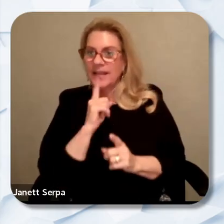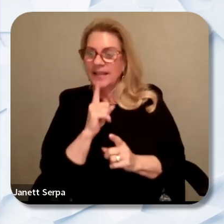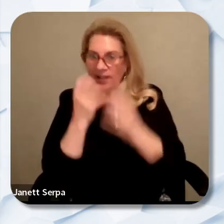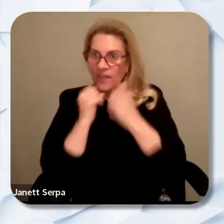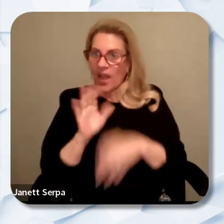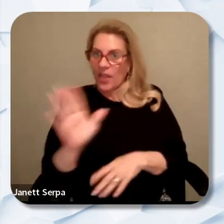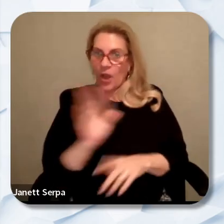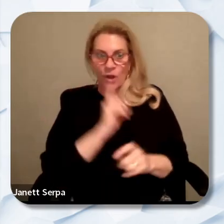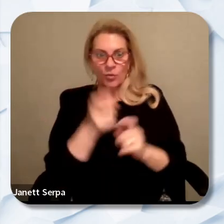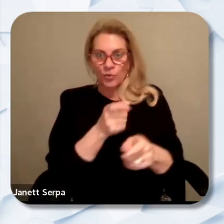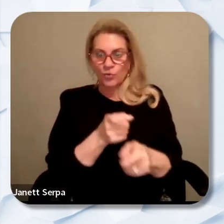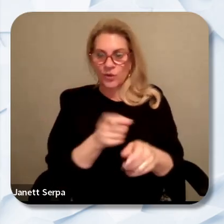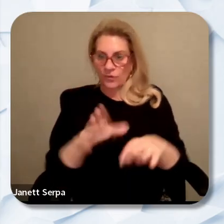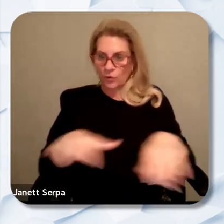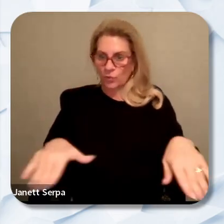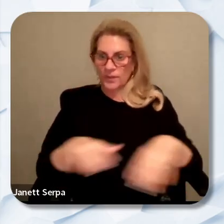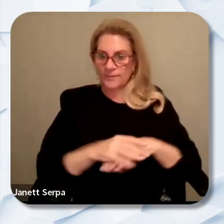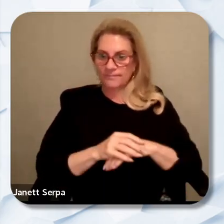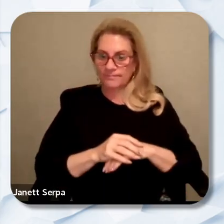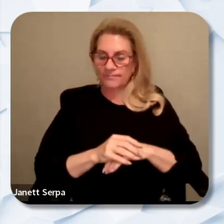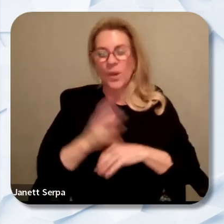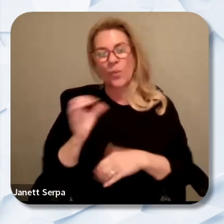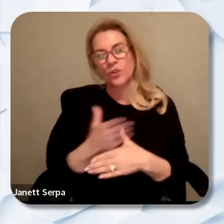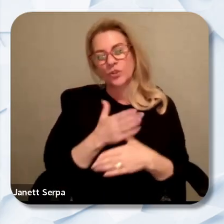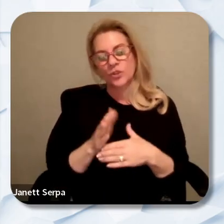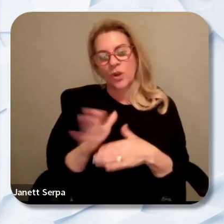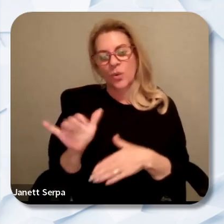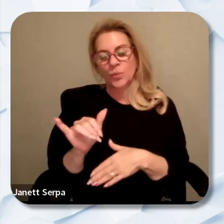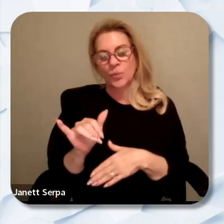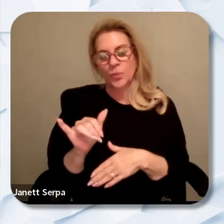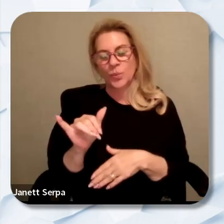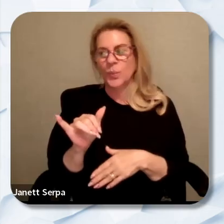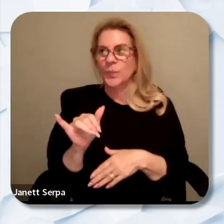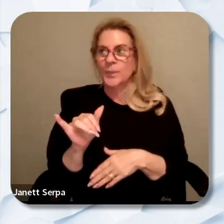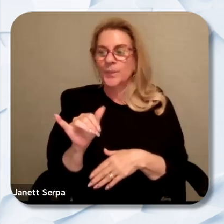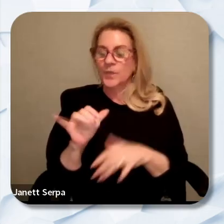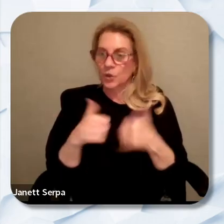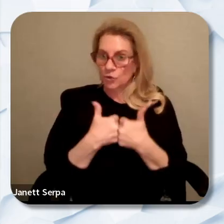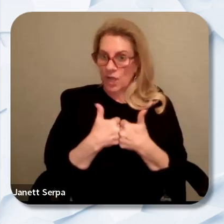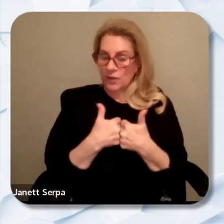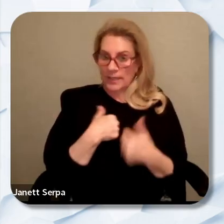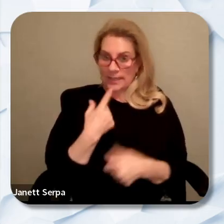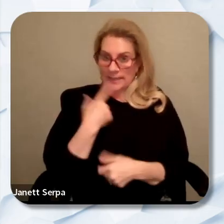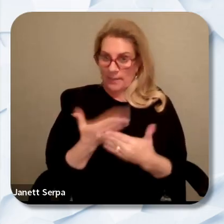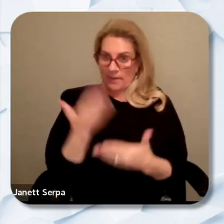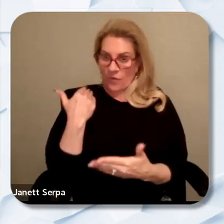contributions. I want to share here that the challenge as I mentioned before for most of us